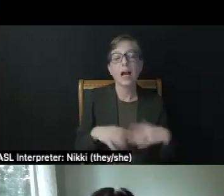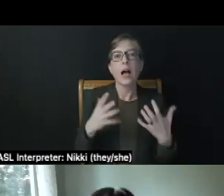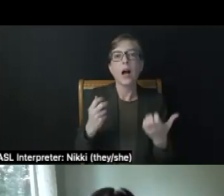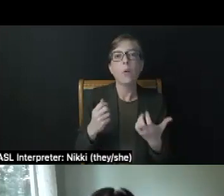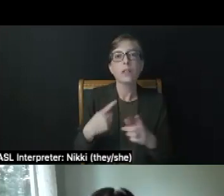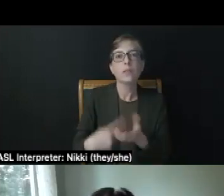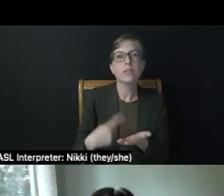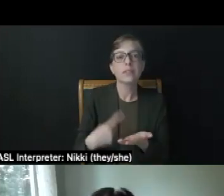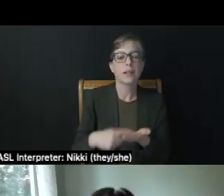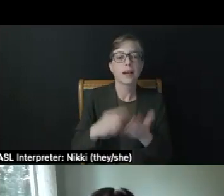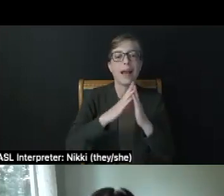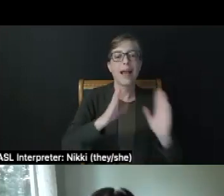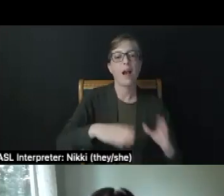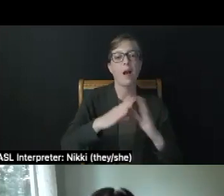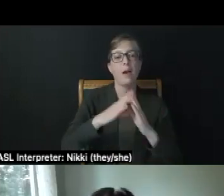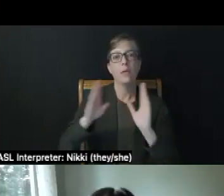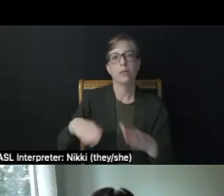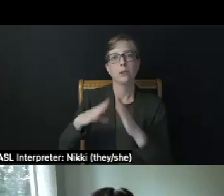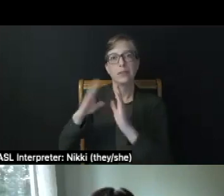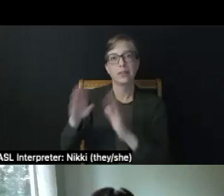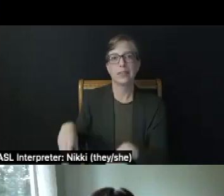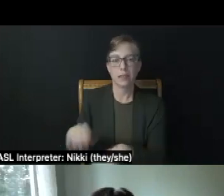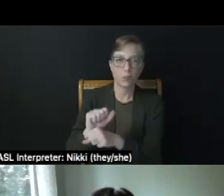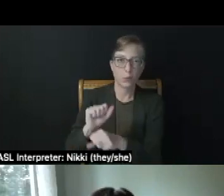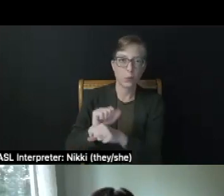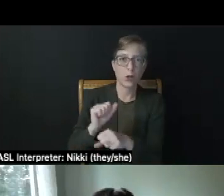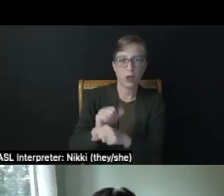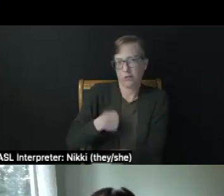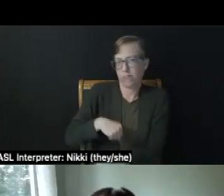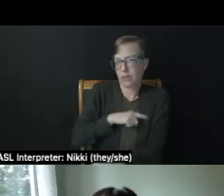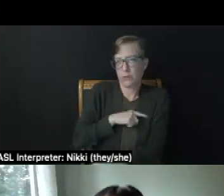has been done by the center. I wanted to highlight